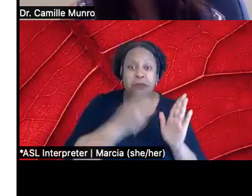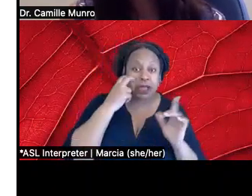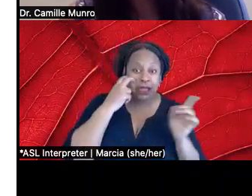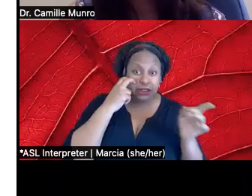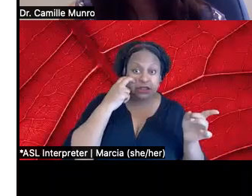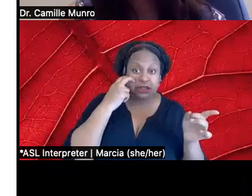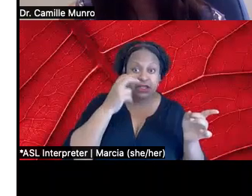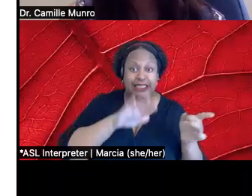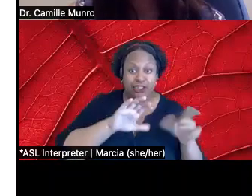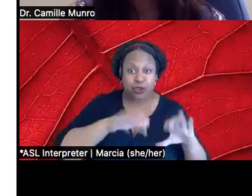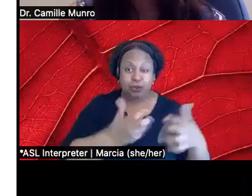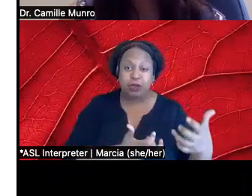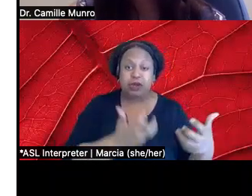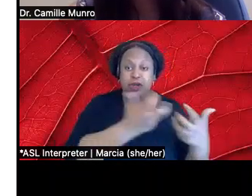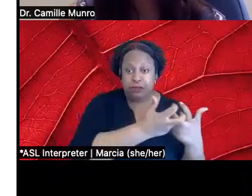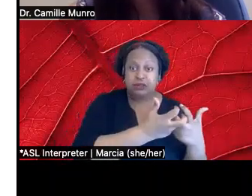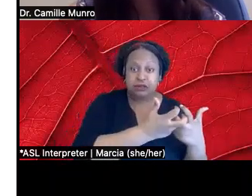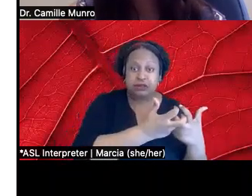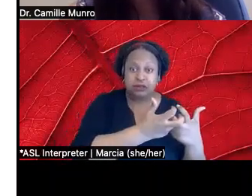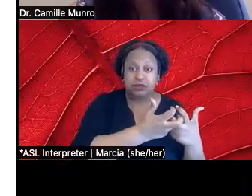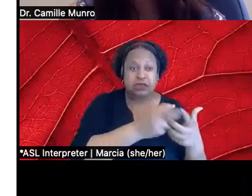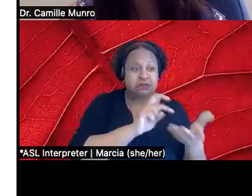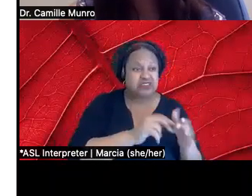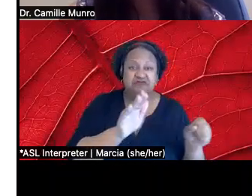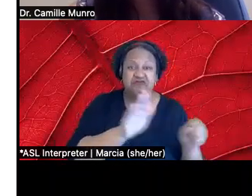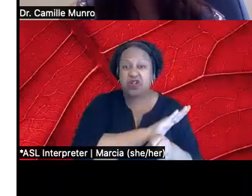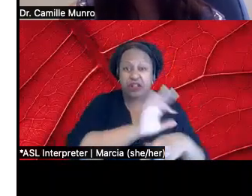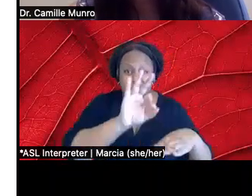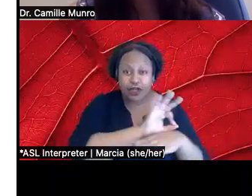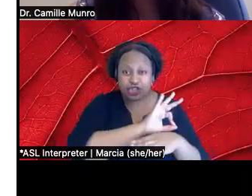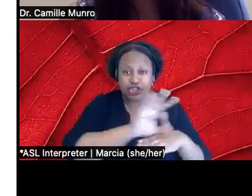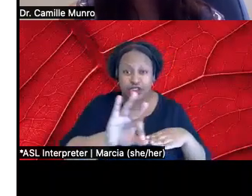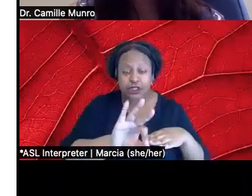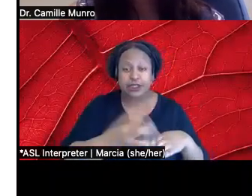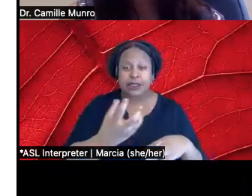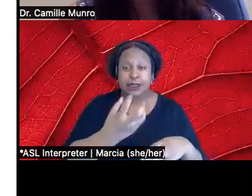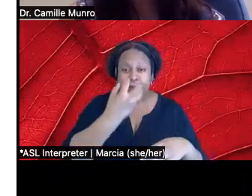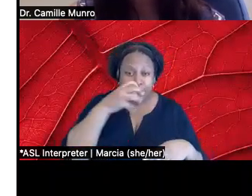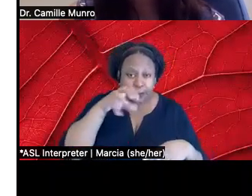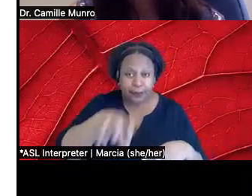so that he was fully functional as an anesthetist in the operating room.